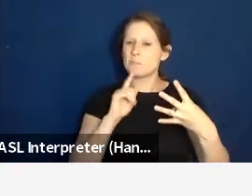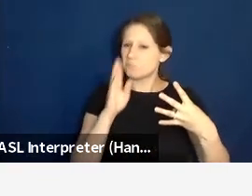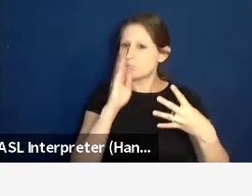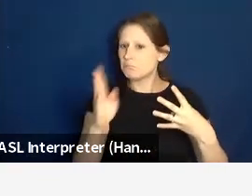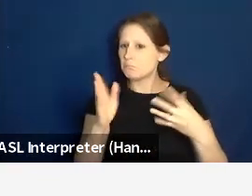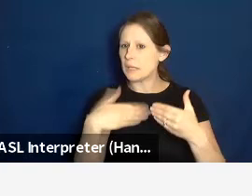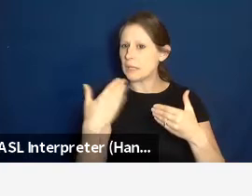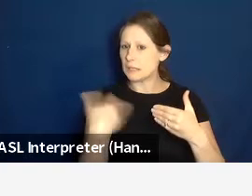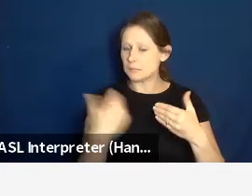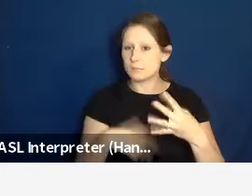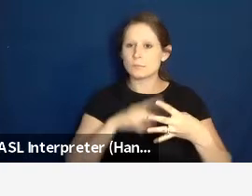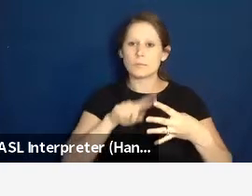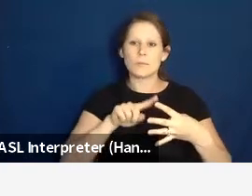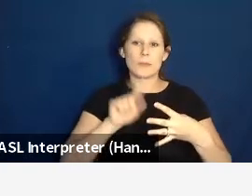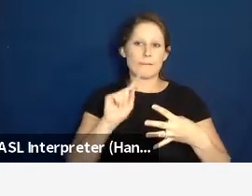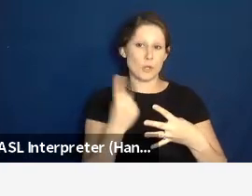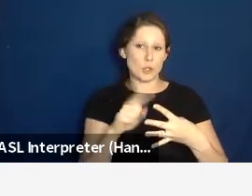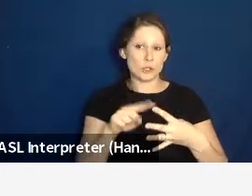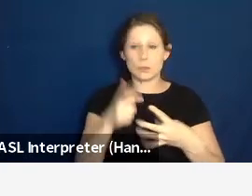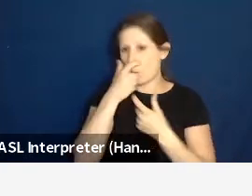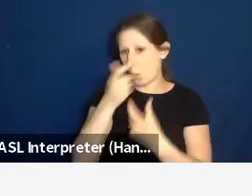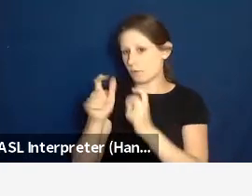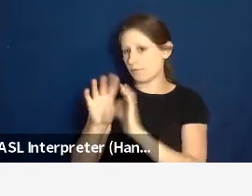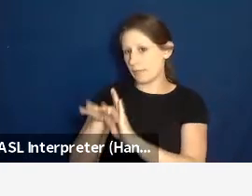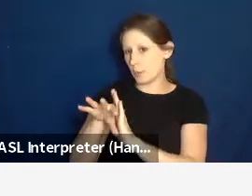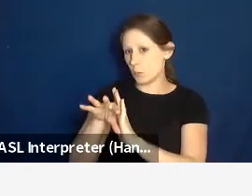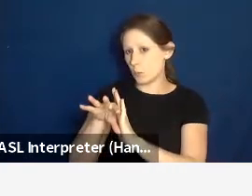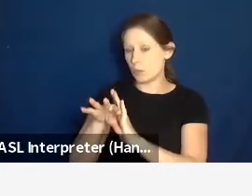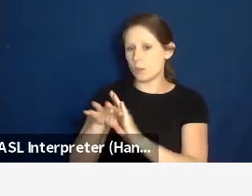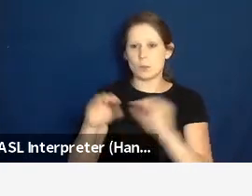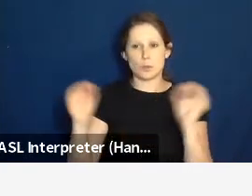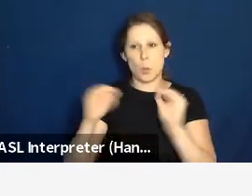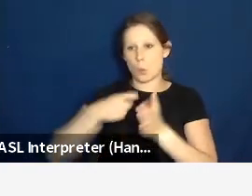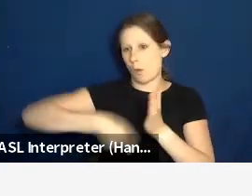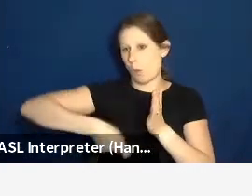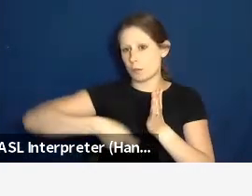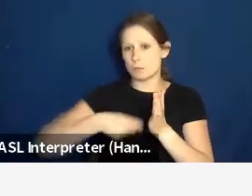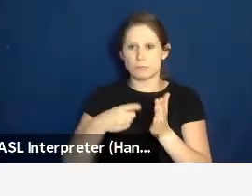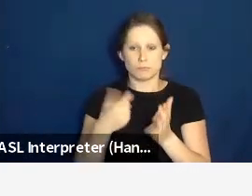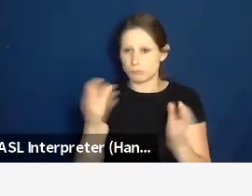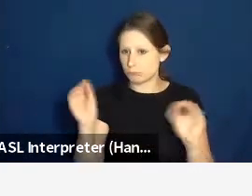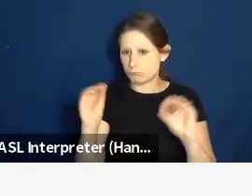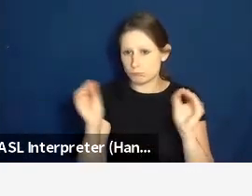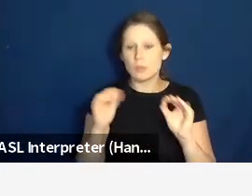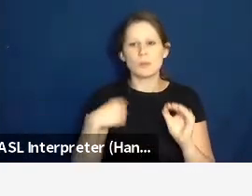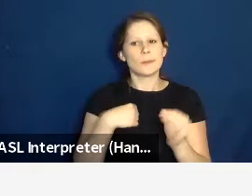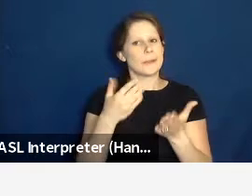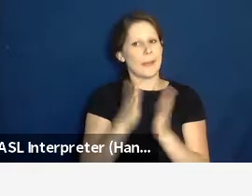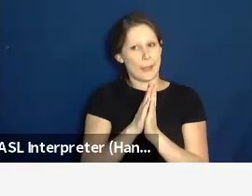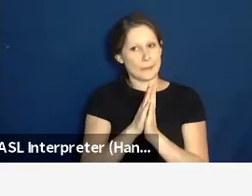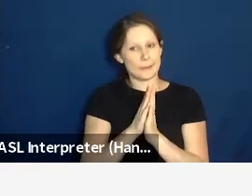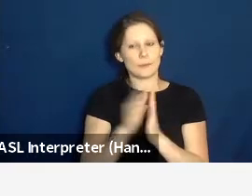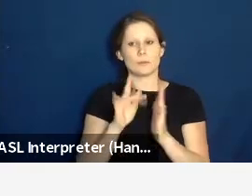First, to watch the video. There'd no cost to watching it but we ask that you